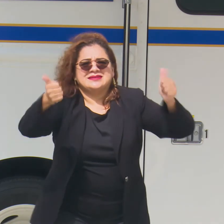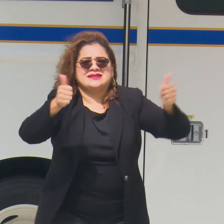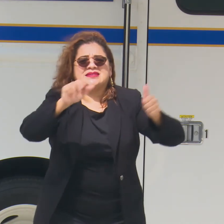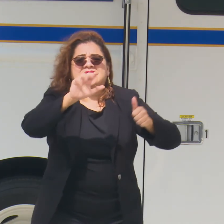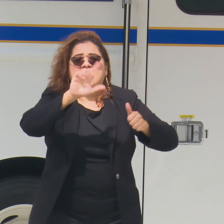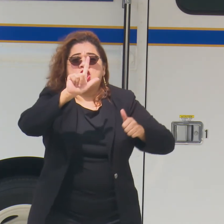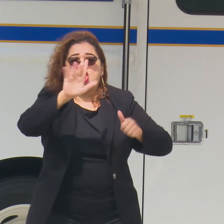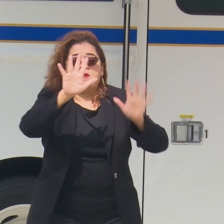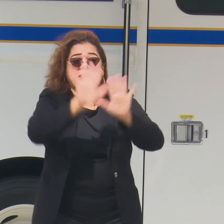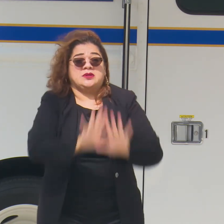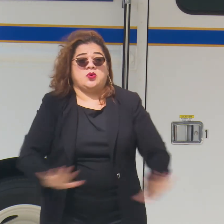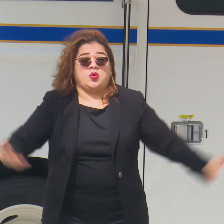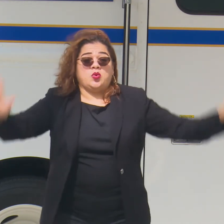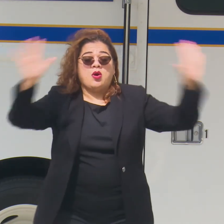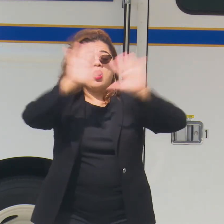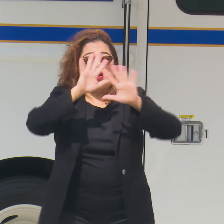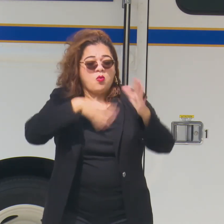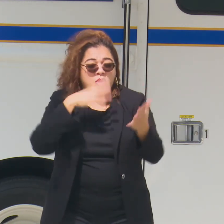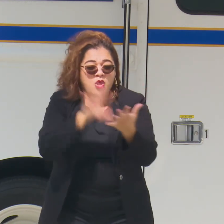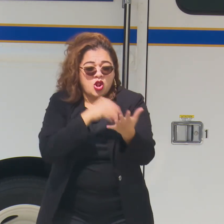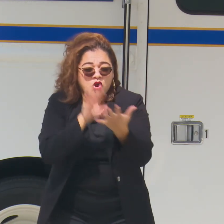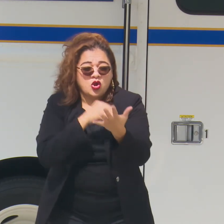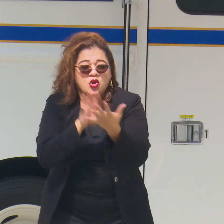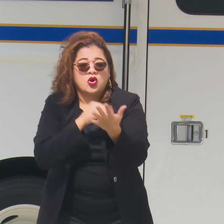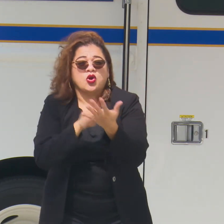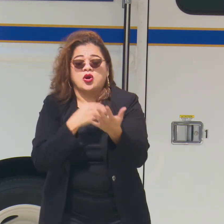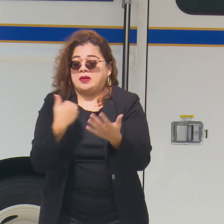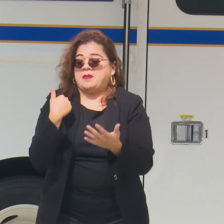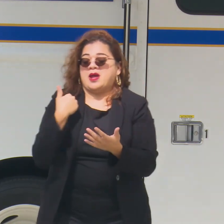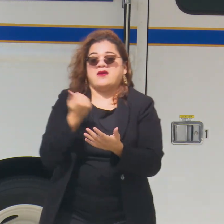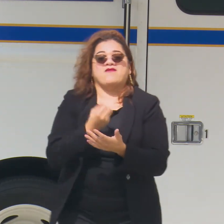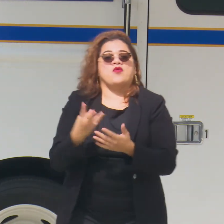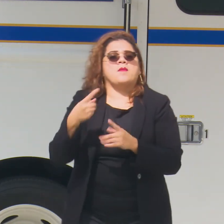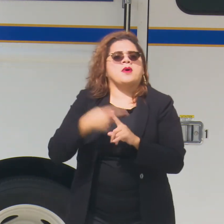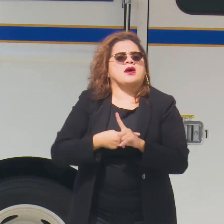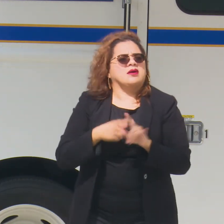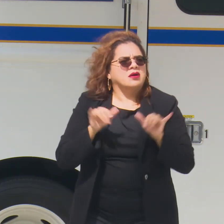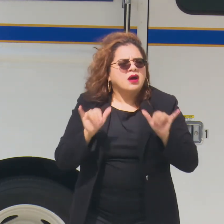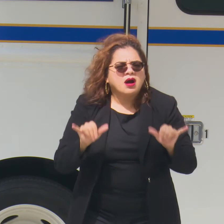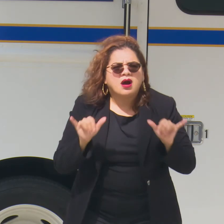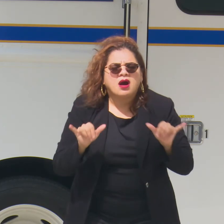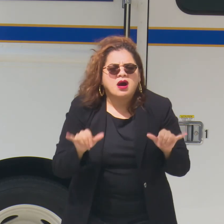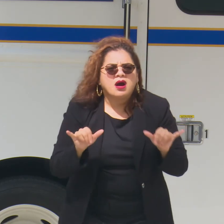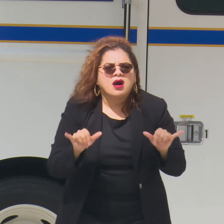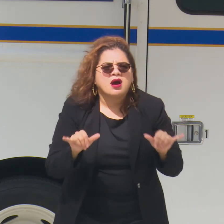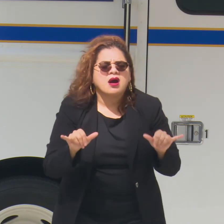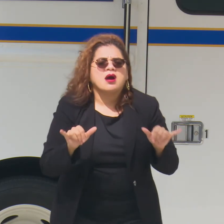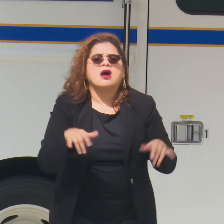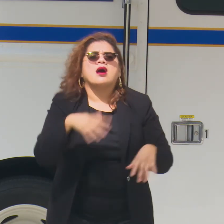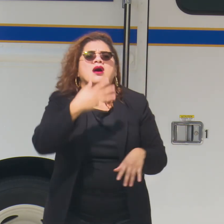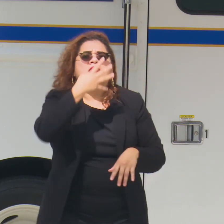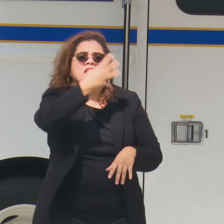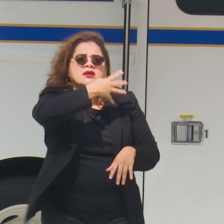But the one thing that we learned through, over the course of the last few months, is that the undocumented community